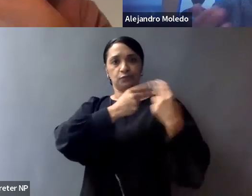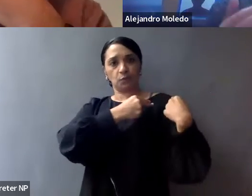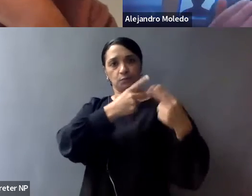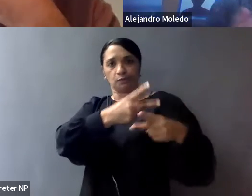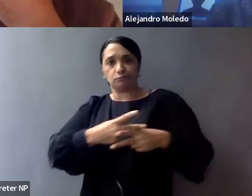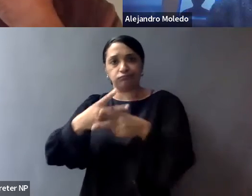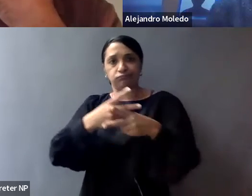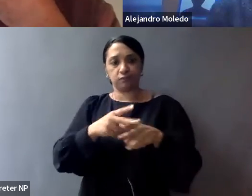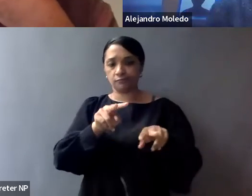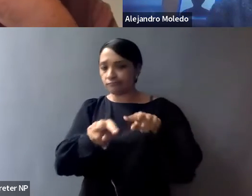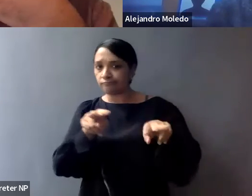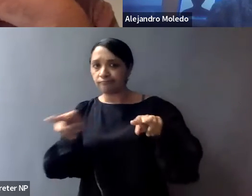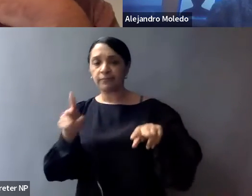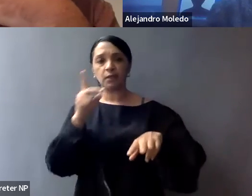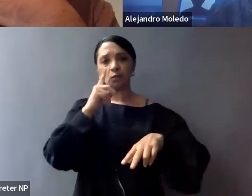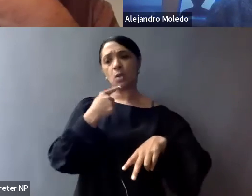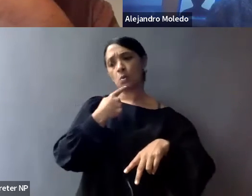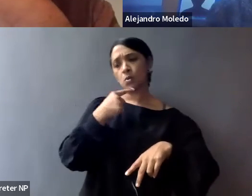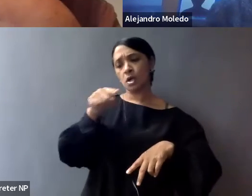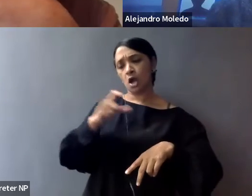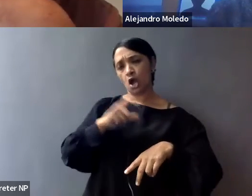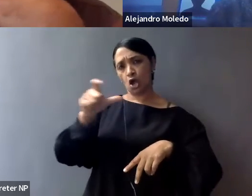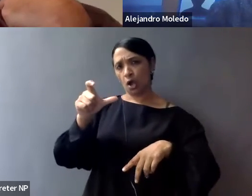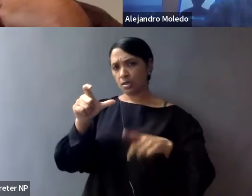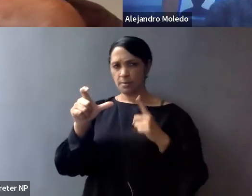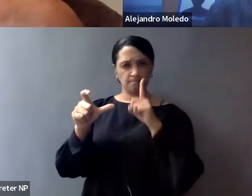if a card is actually real or not.